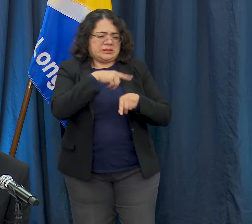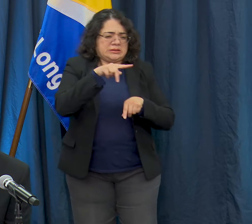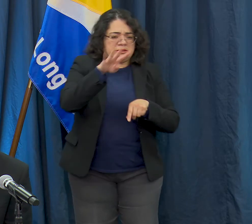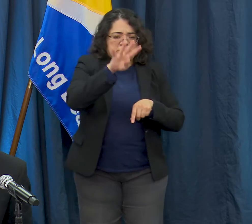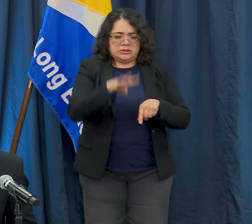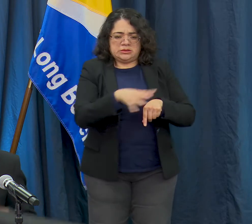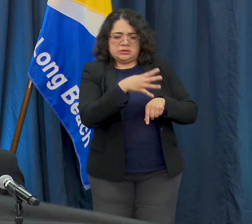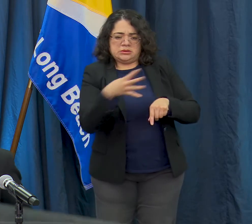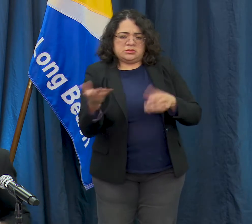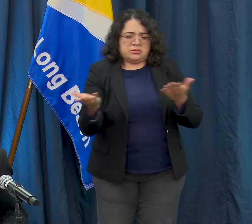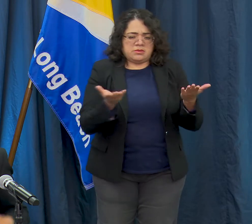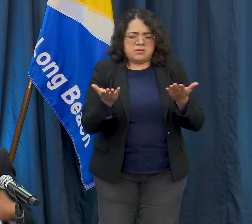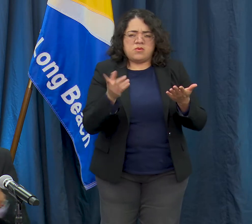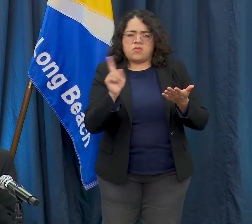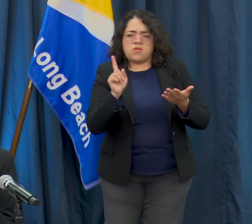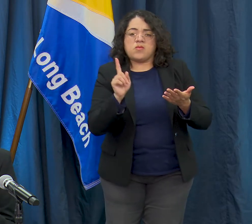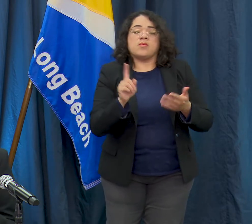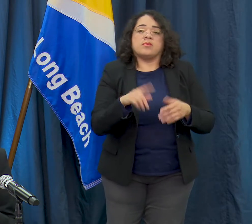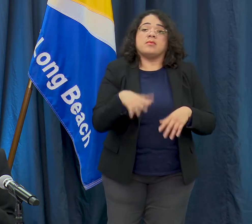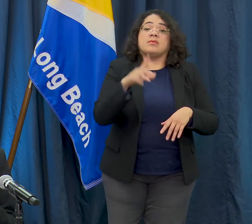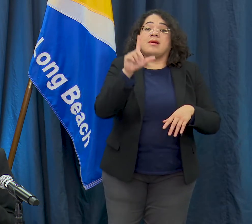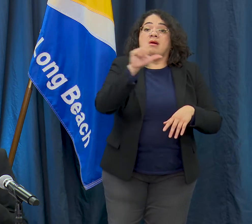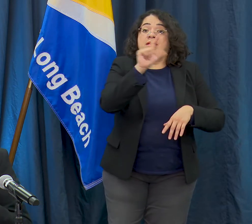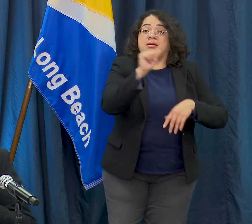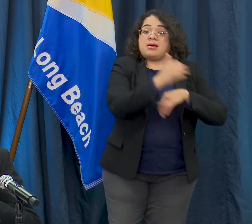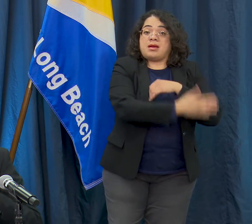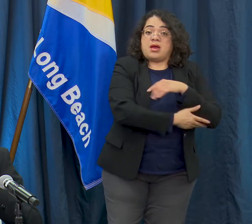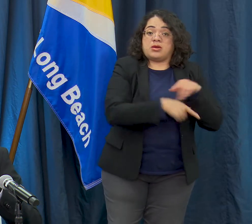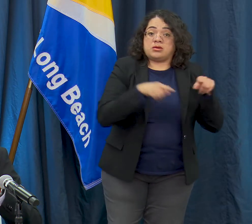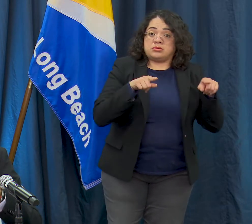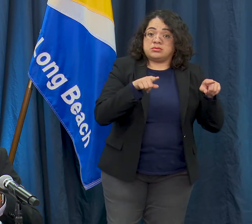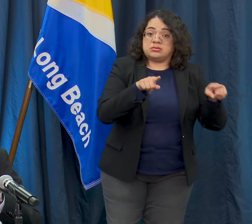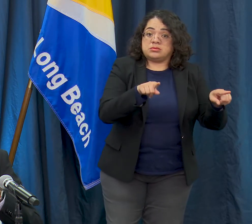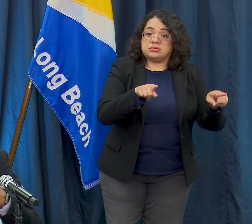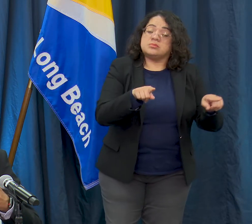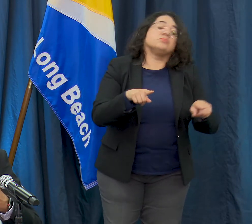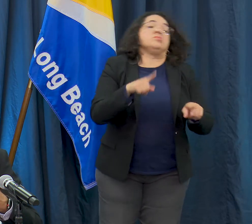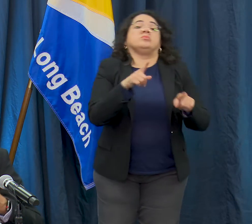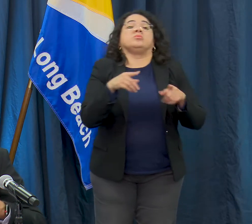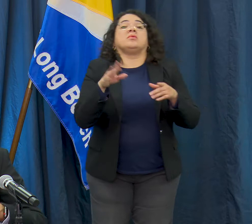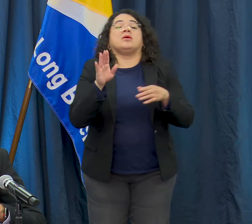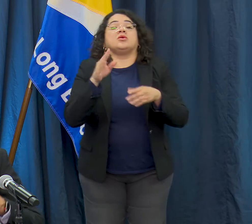case and the counties we went with the retail piece of course on